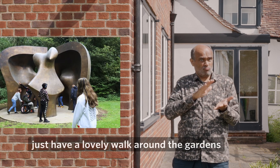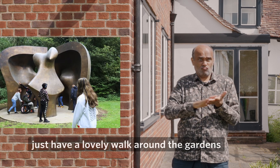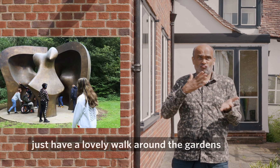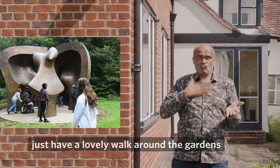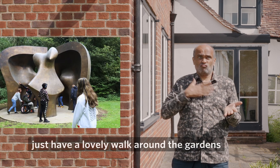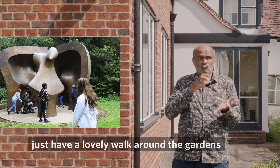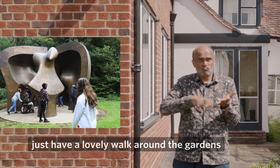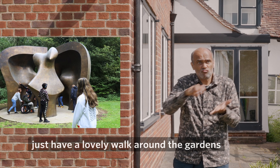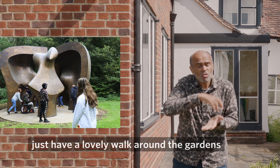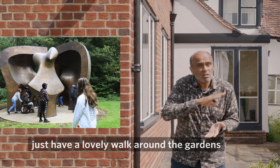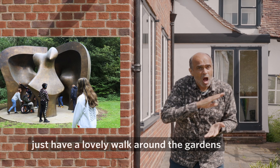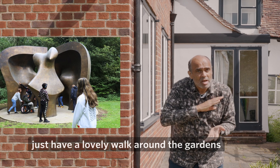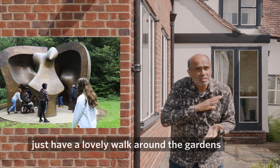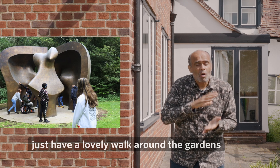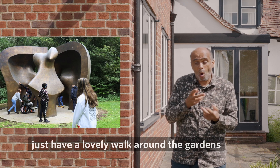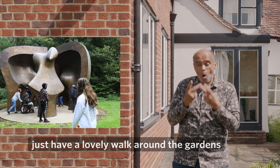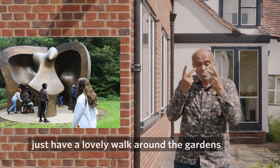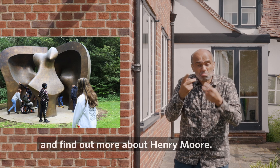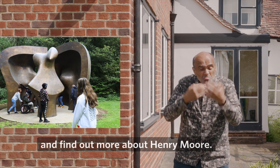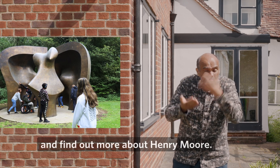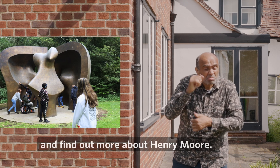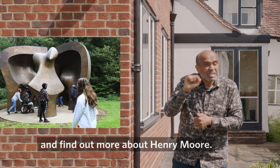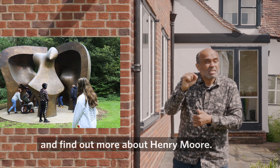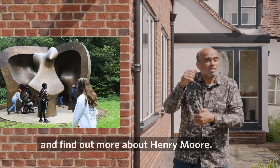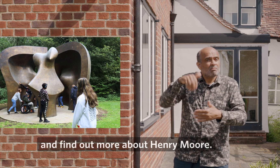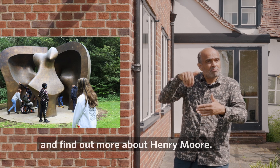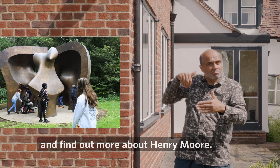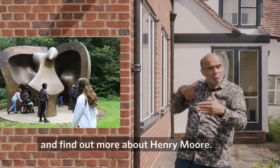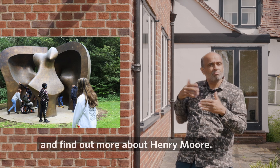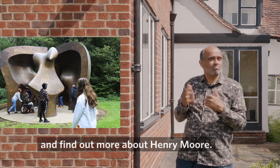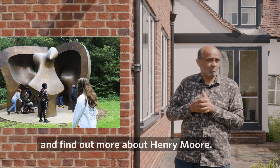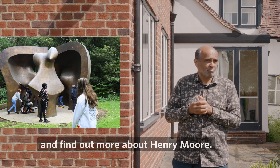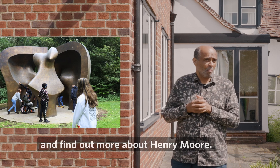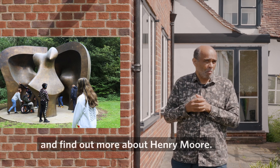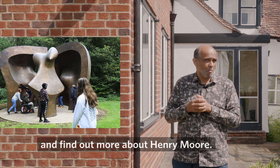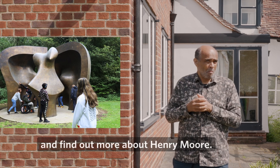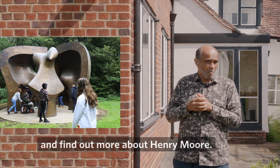just have a lovely walk around the gardens and find out more about Henry Moore.